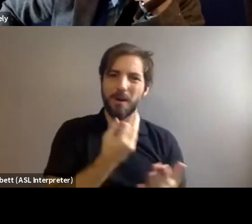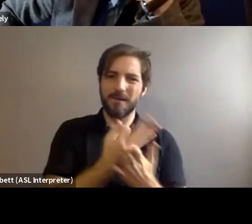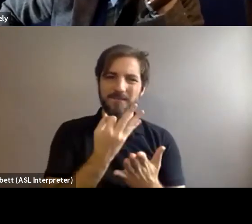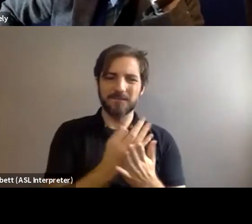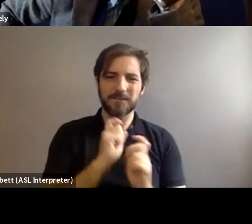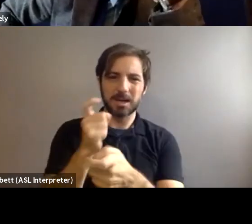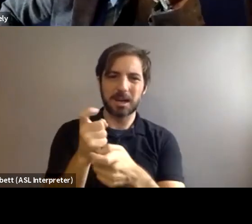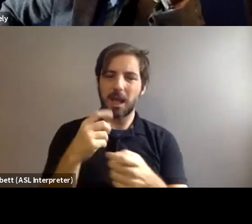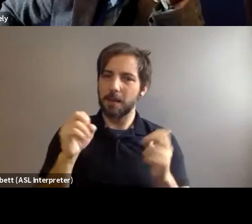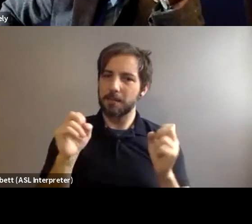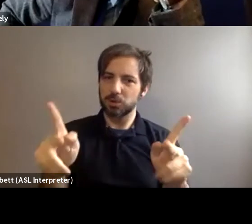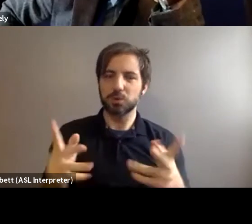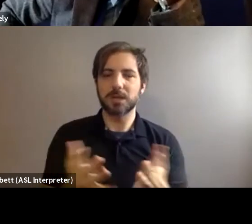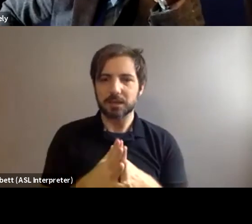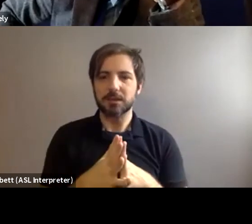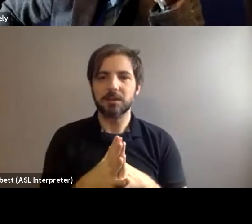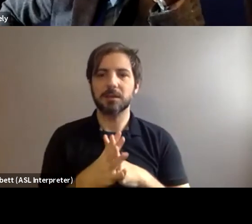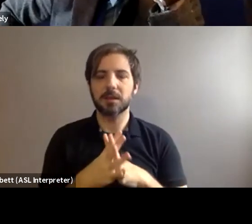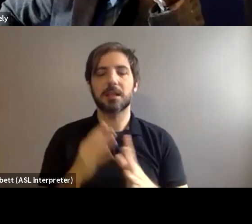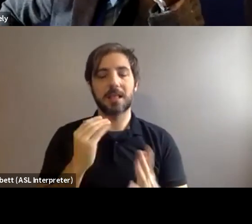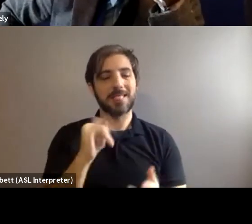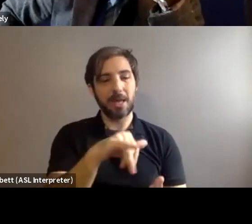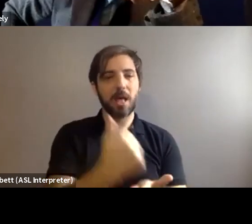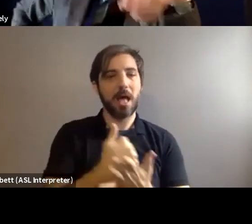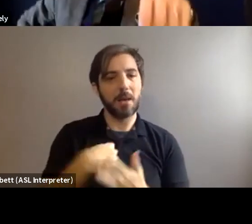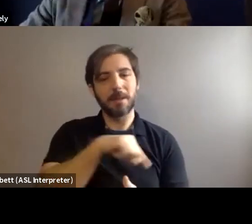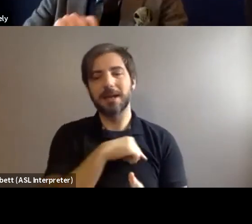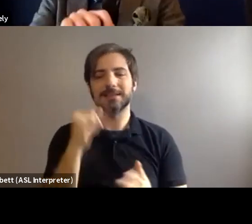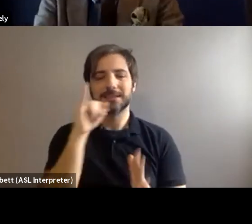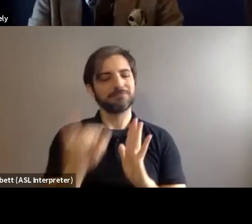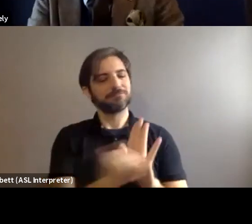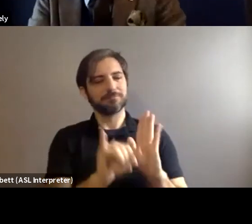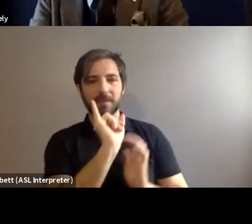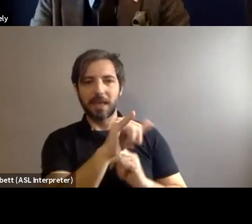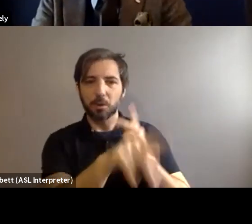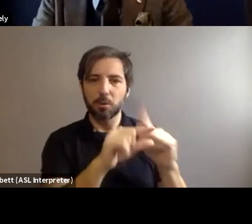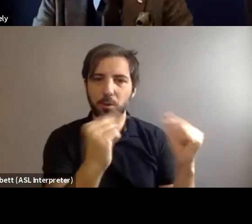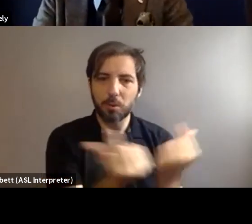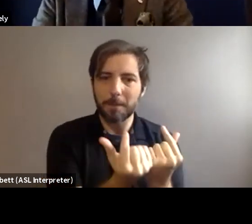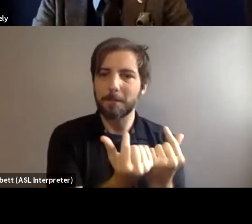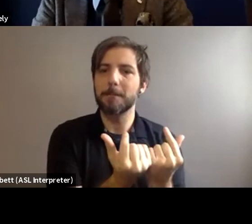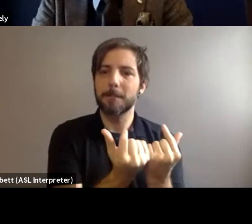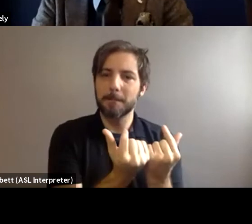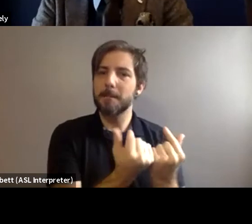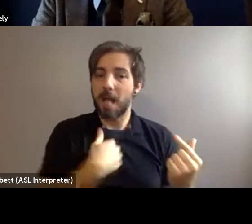to really help us identify uh those groups that we may not have funded before or that